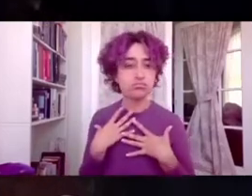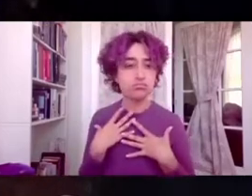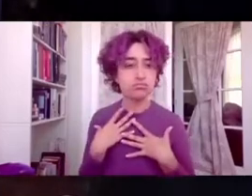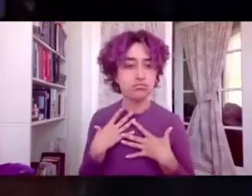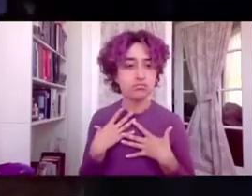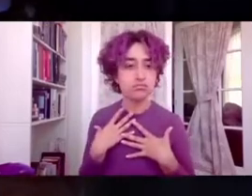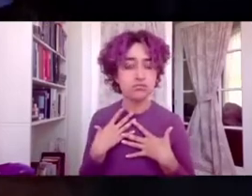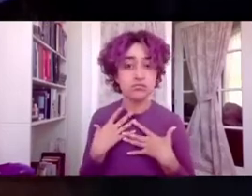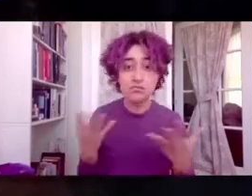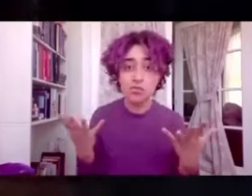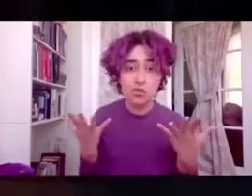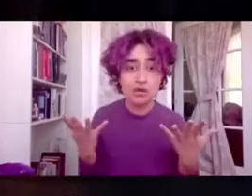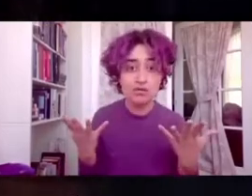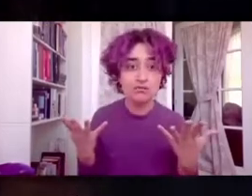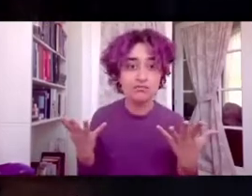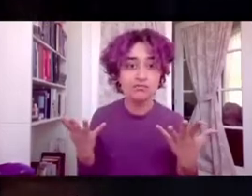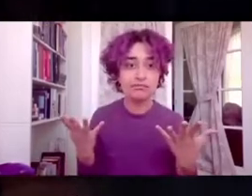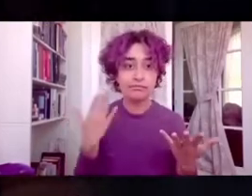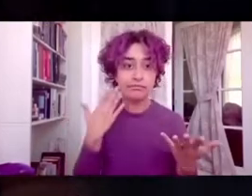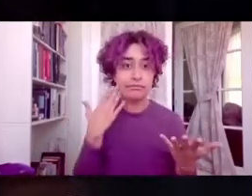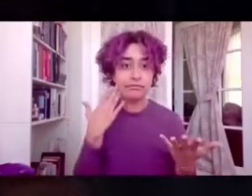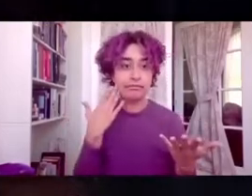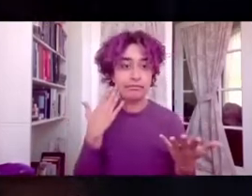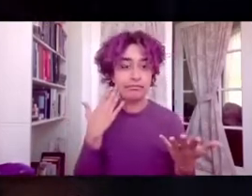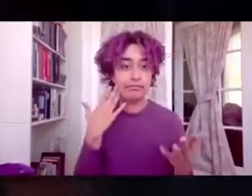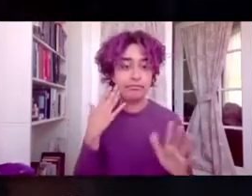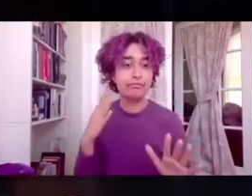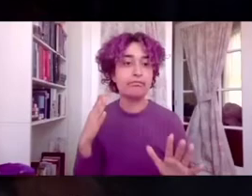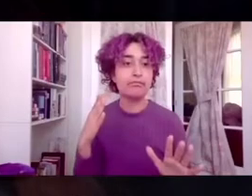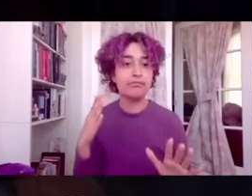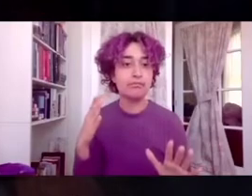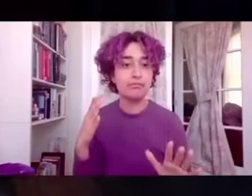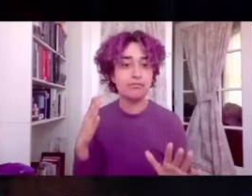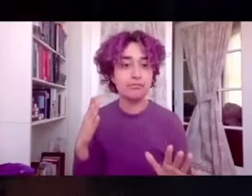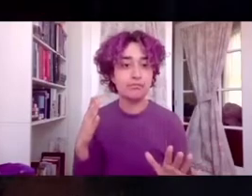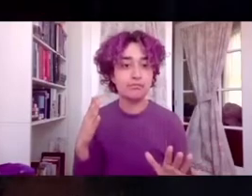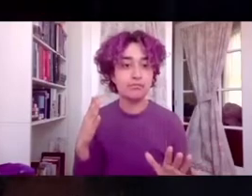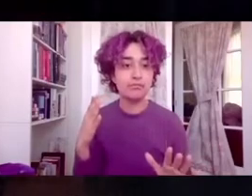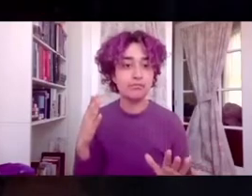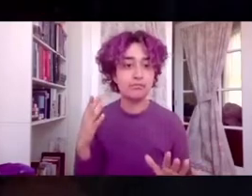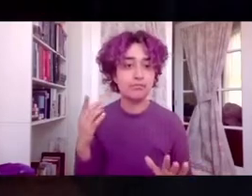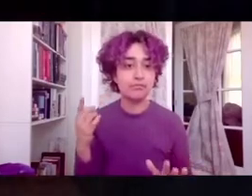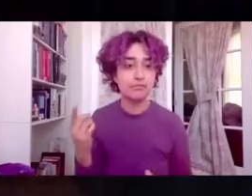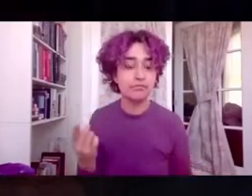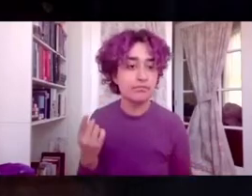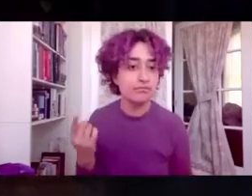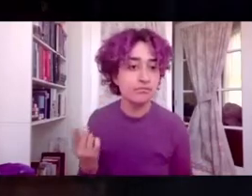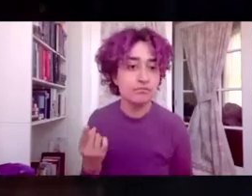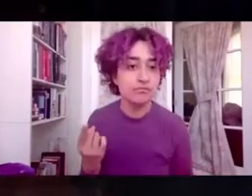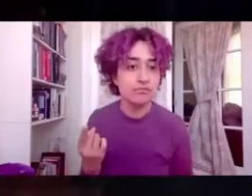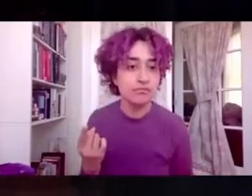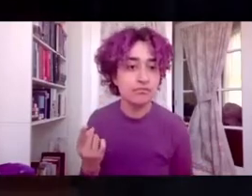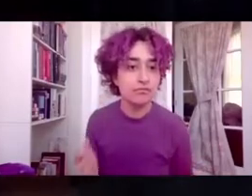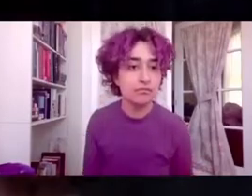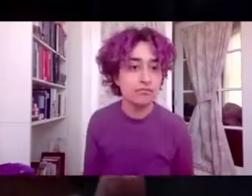What it is, power they say. (foreign language spoken)